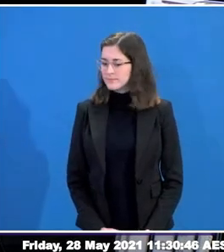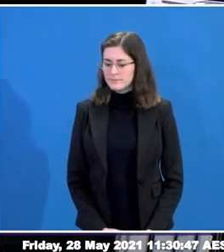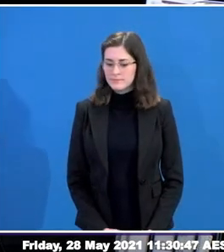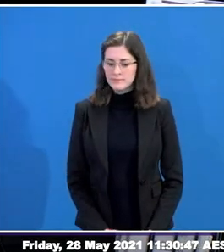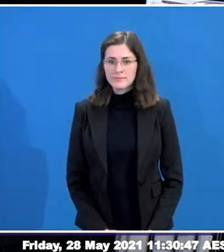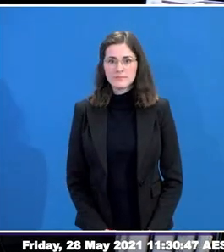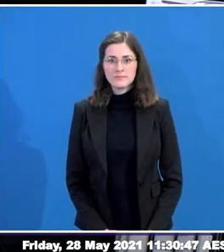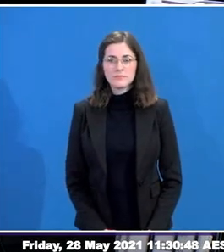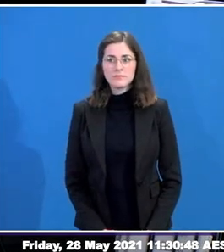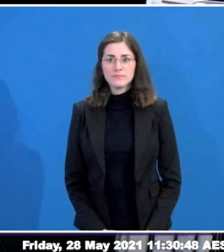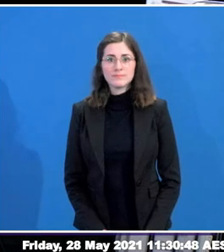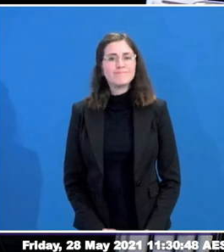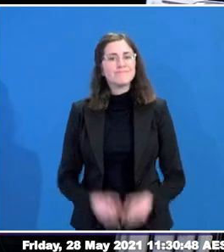The Royal Commission is resumed.